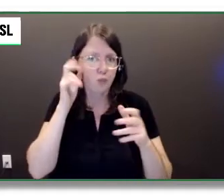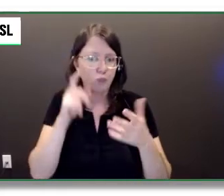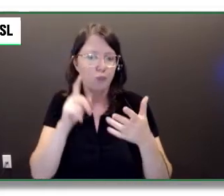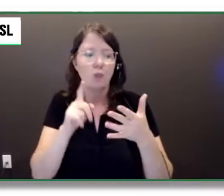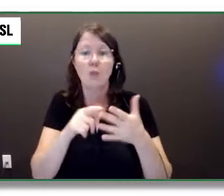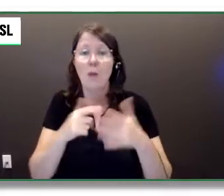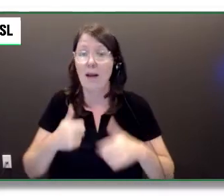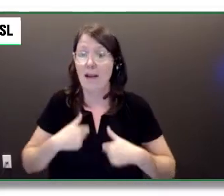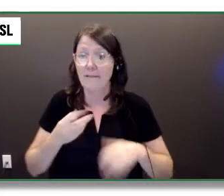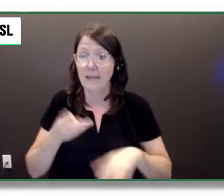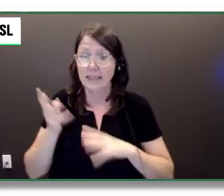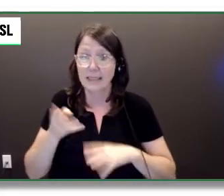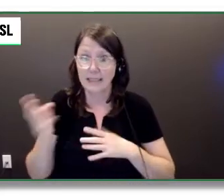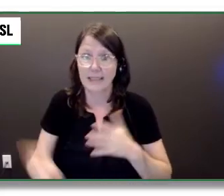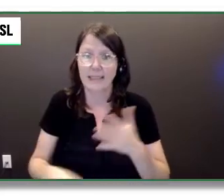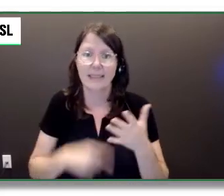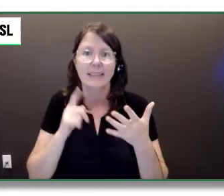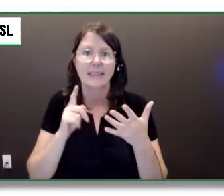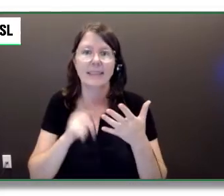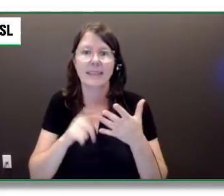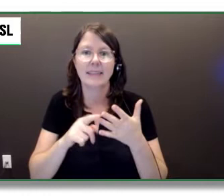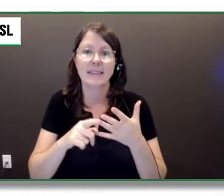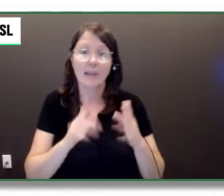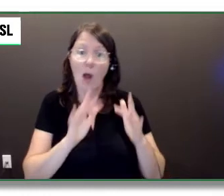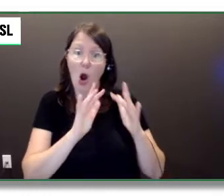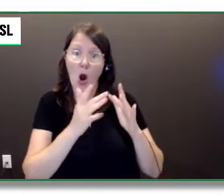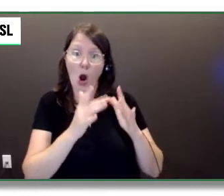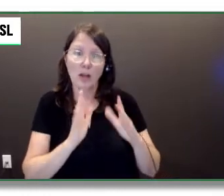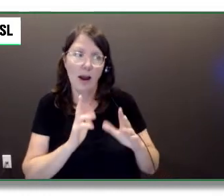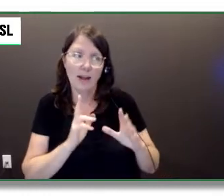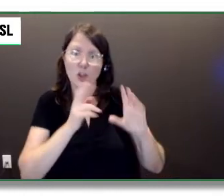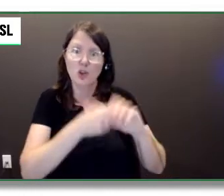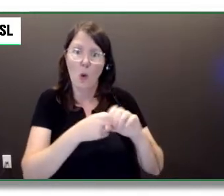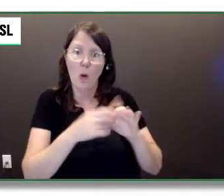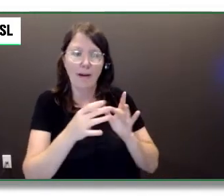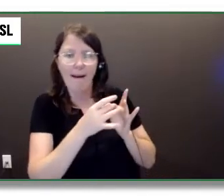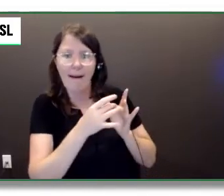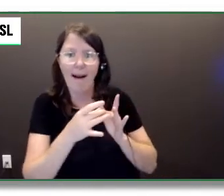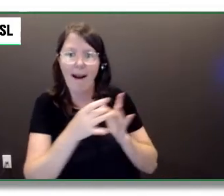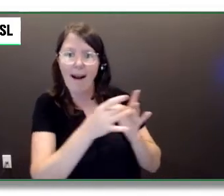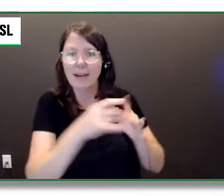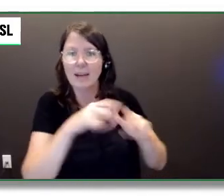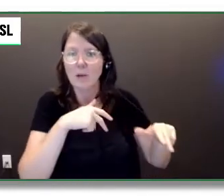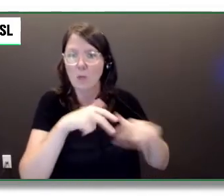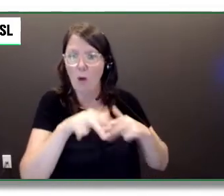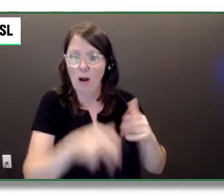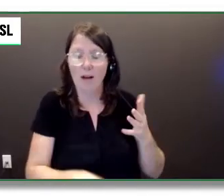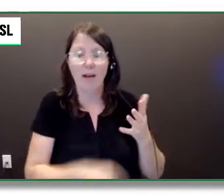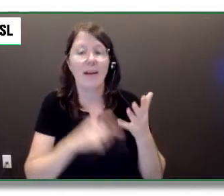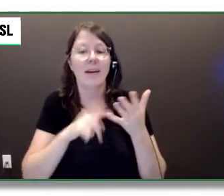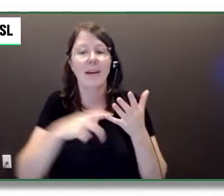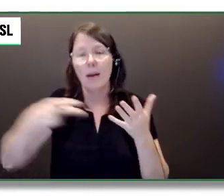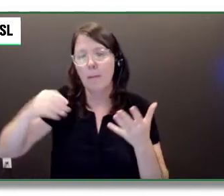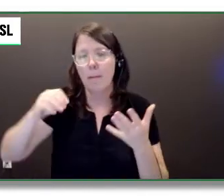about nature. So we're gonna go through each of these one by one. So first let's talk about examples of